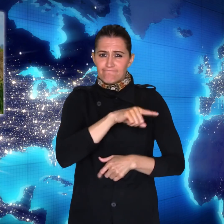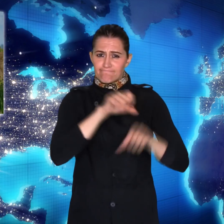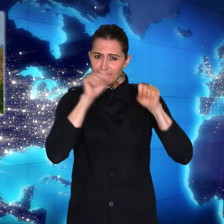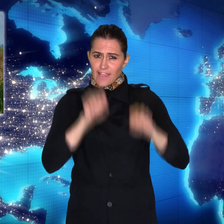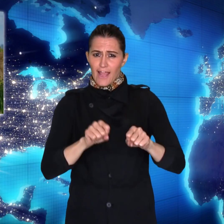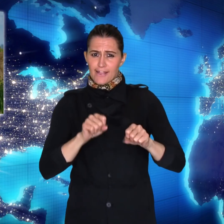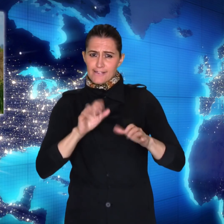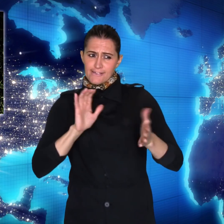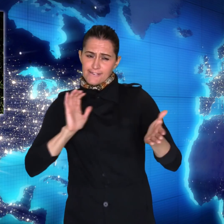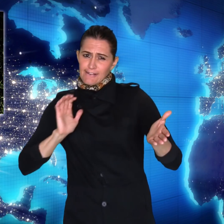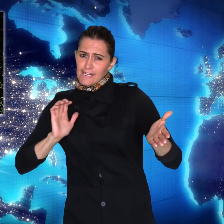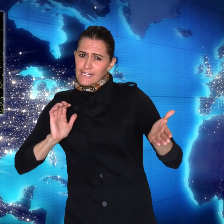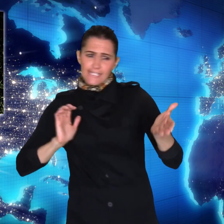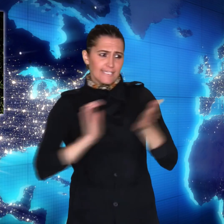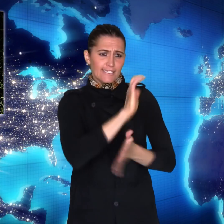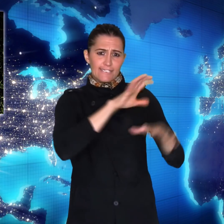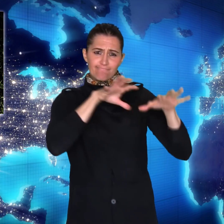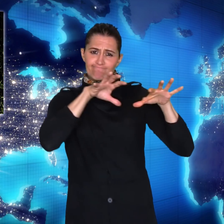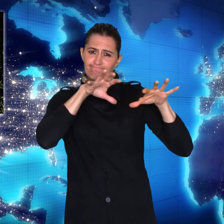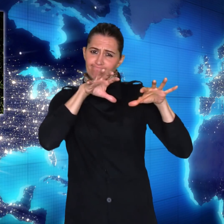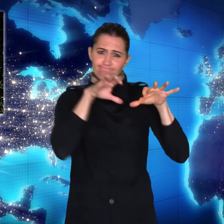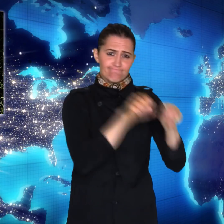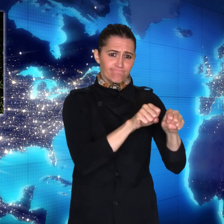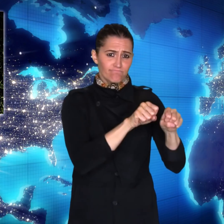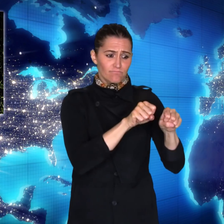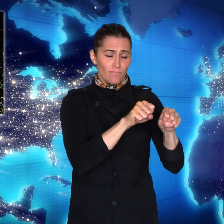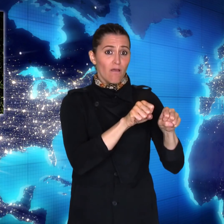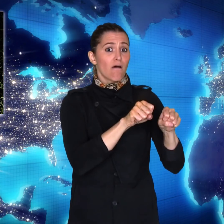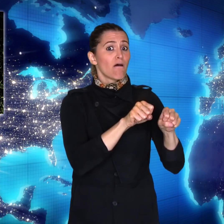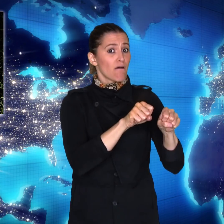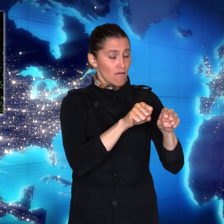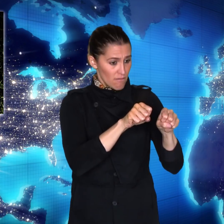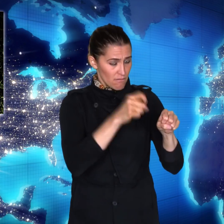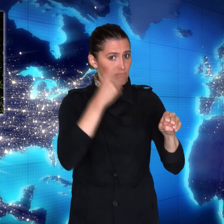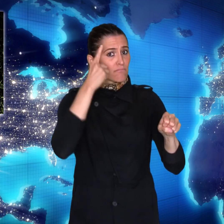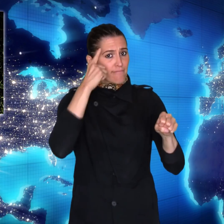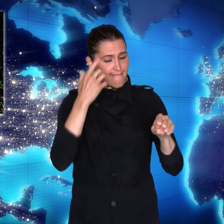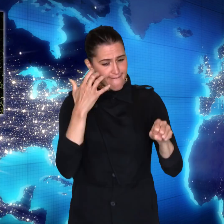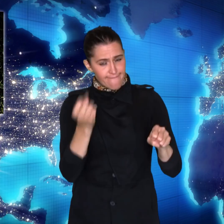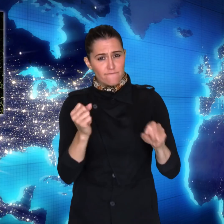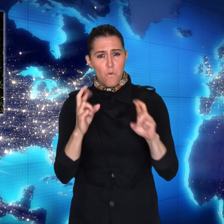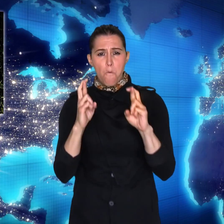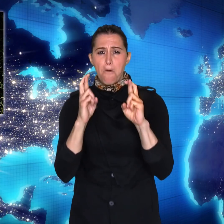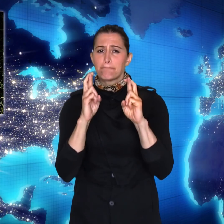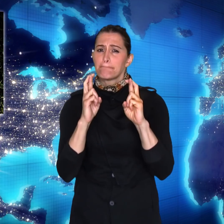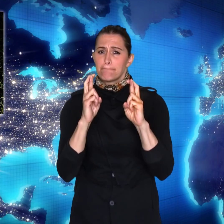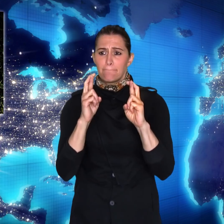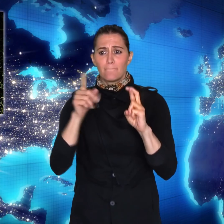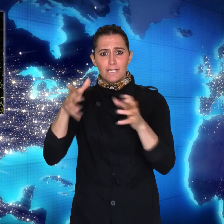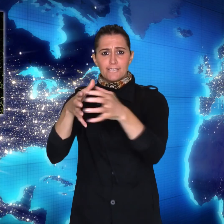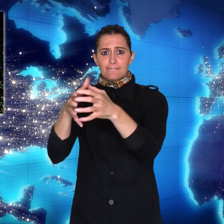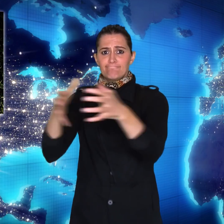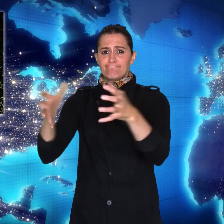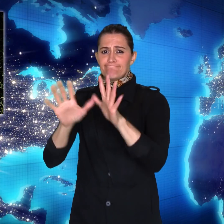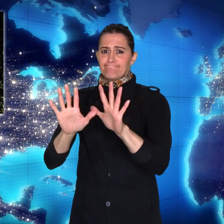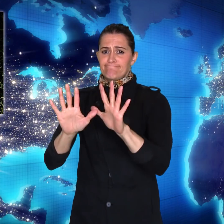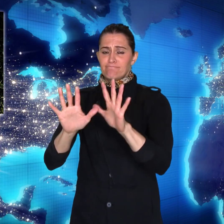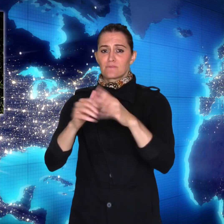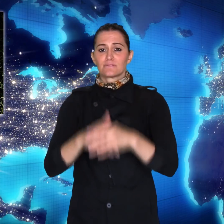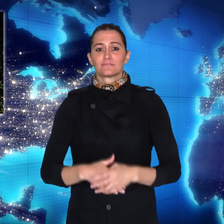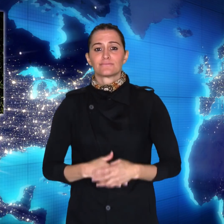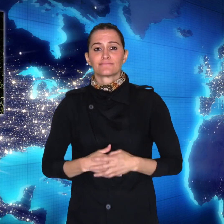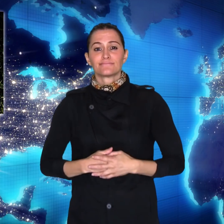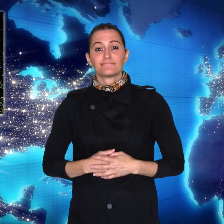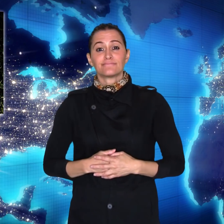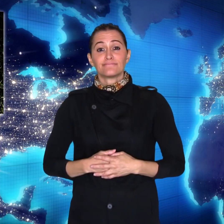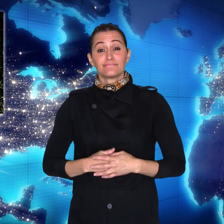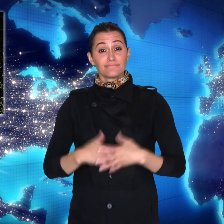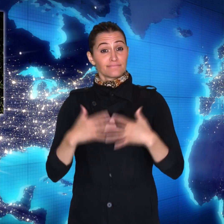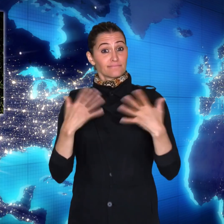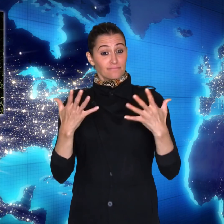control in Tanzania, there is hope”